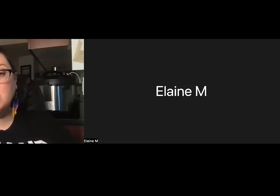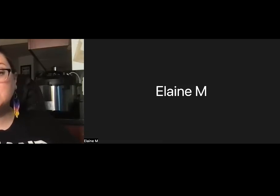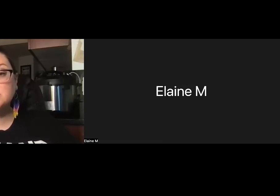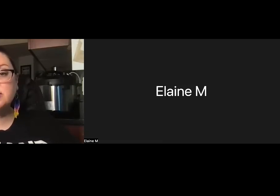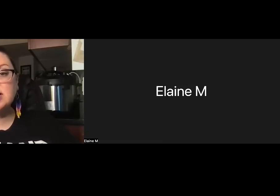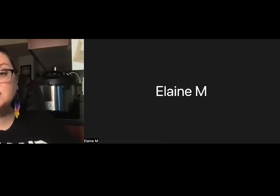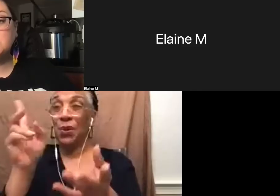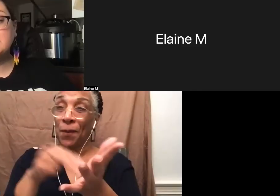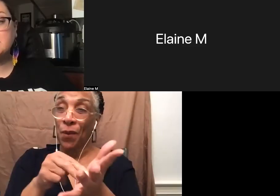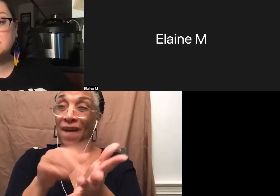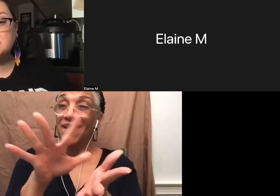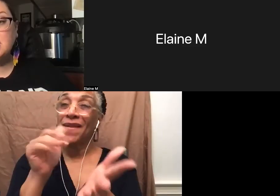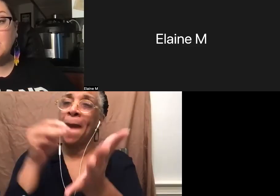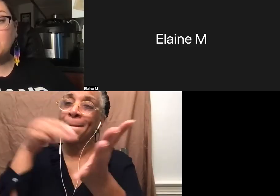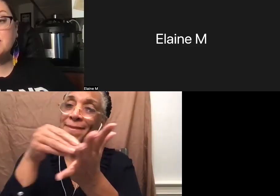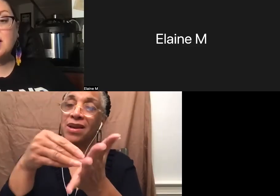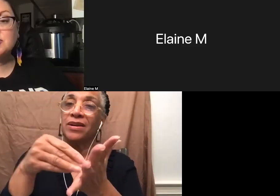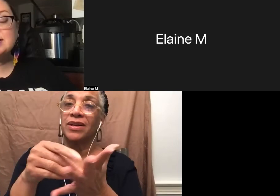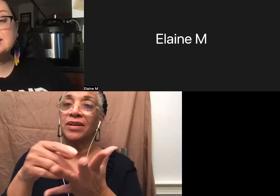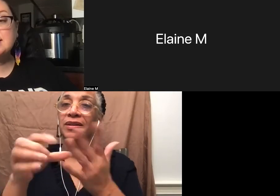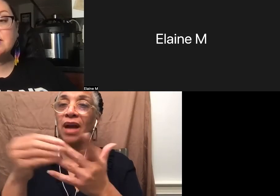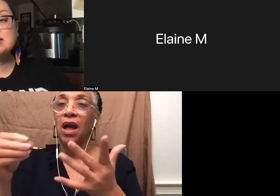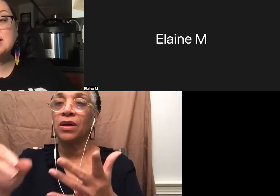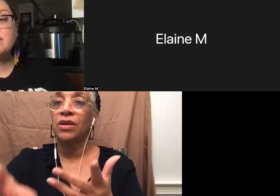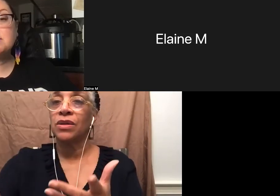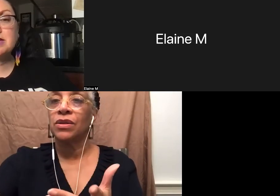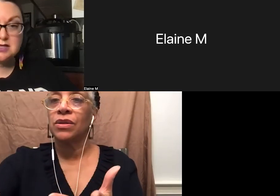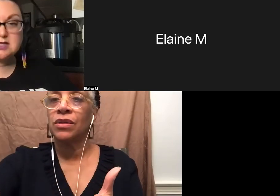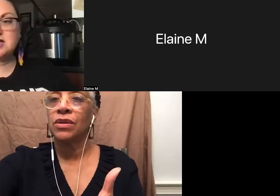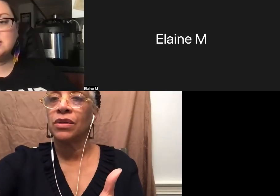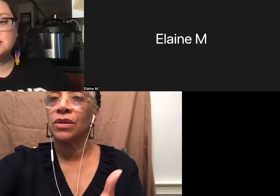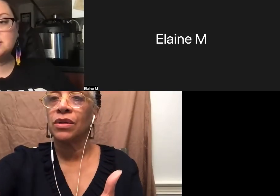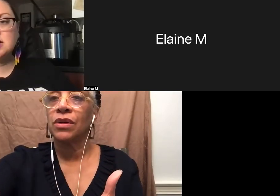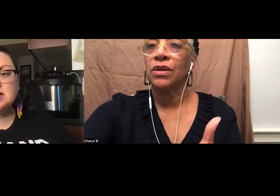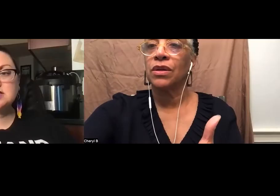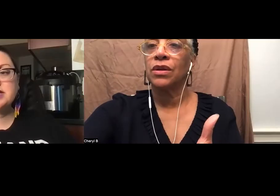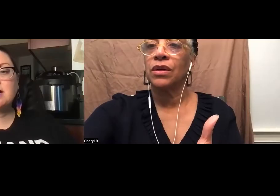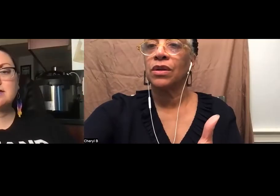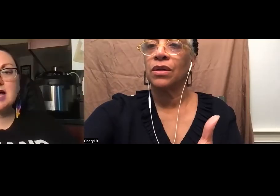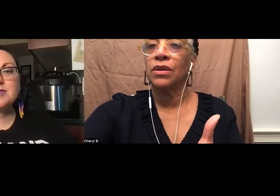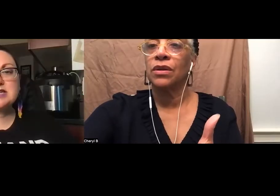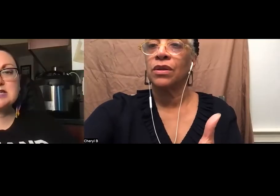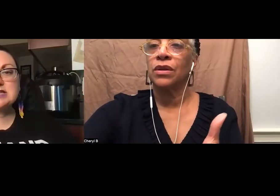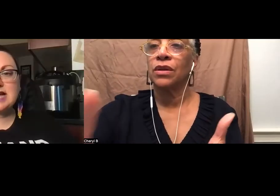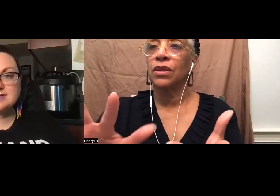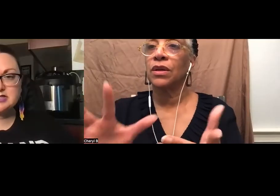Congress over the last 20 years, with 177 million dollars spent on lobbying last year